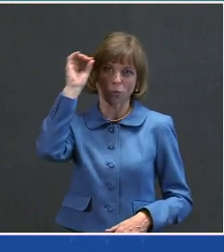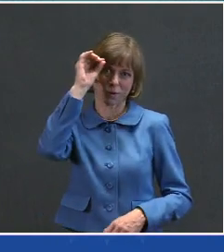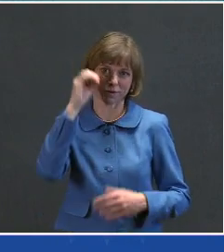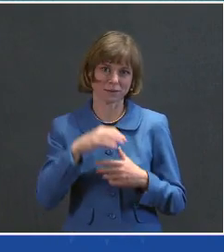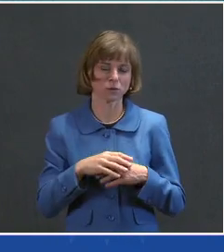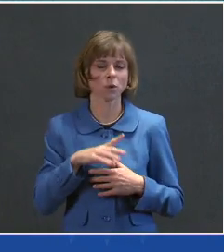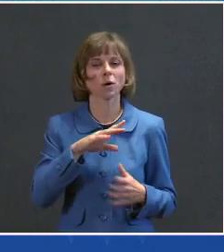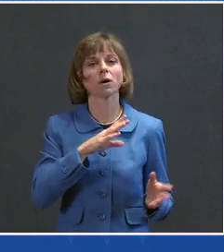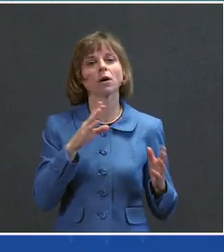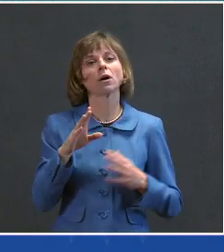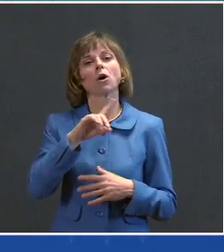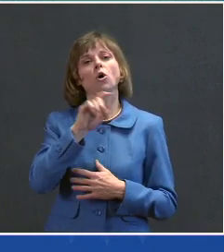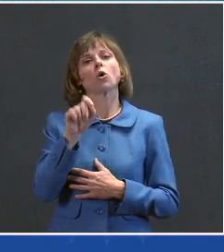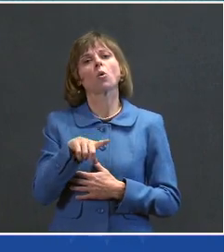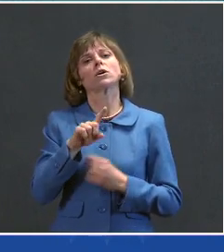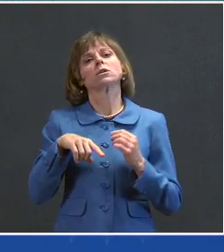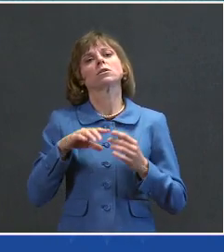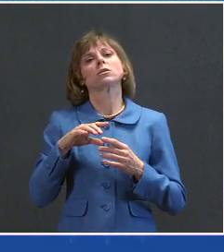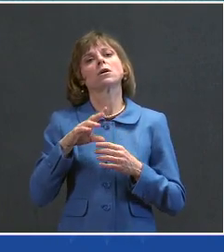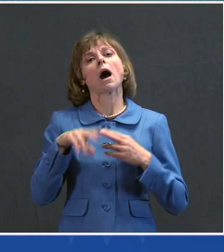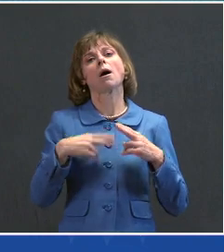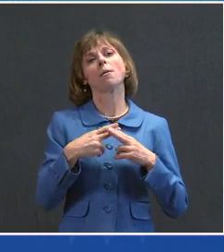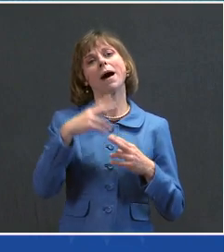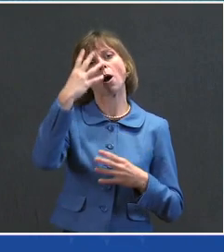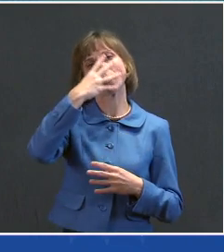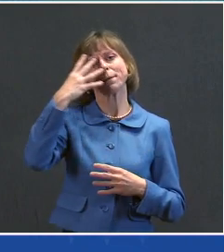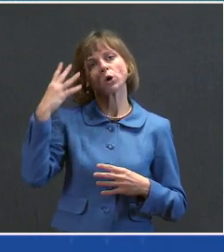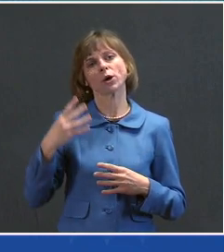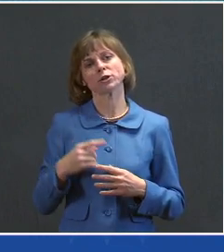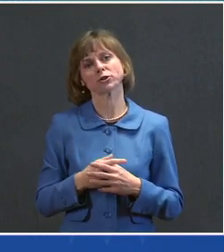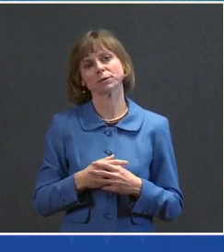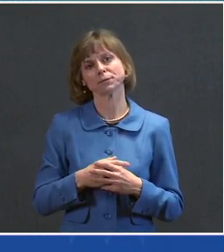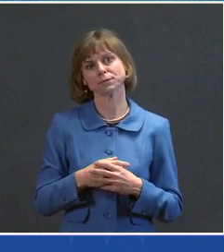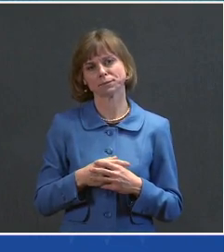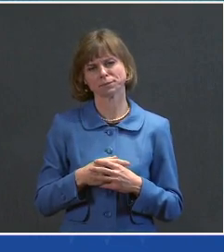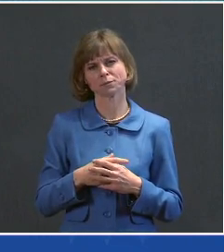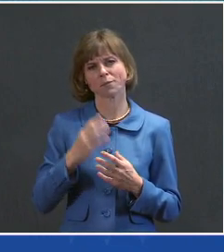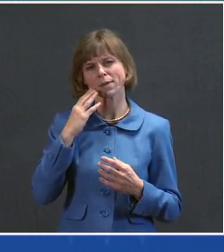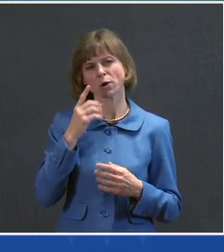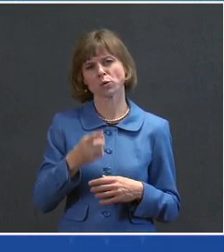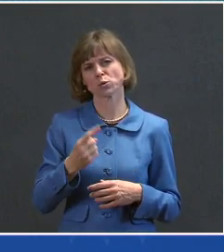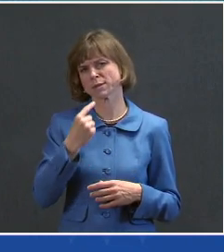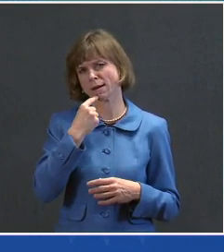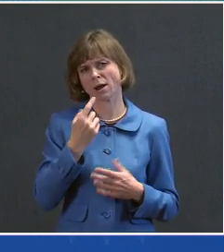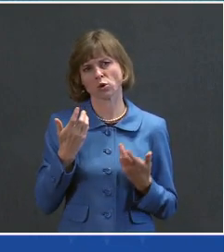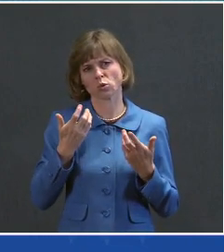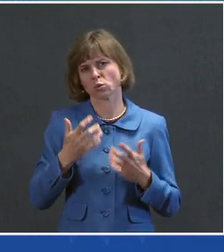just to pick up from where Peter left off. You know, I know you have said that you don't want to label this a crisis.